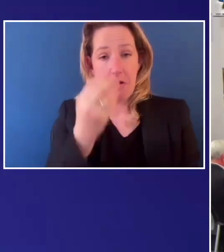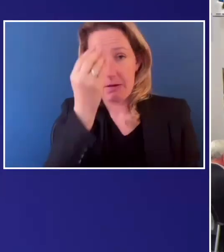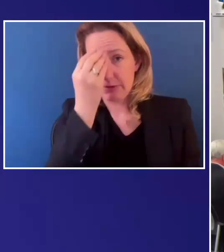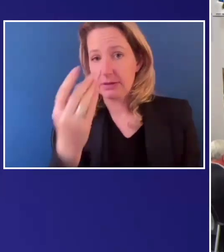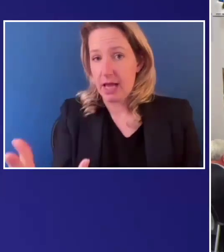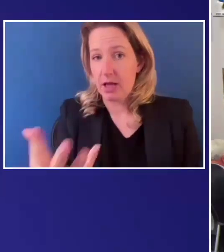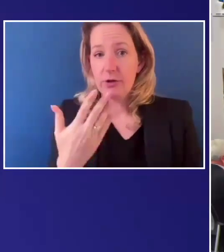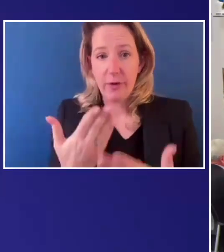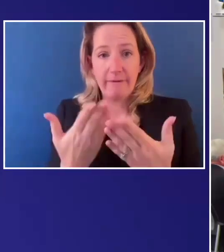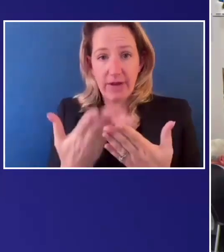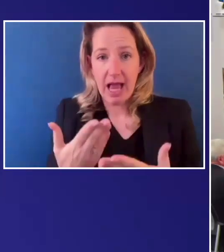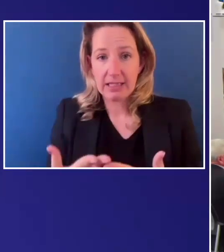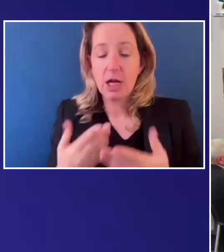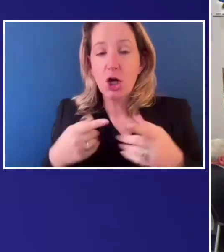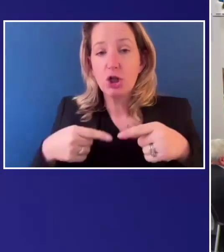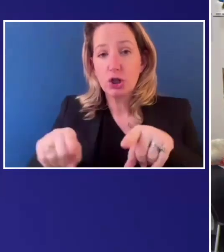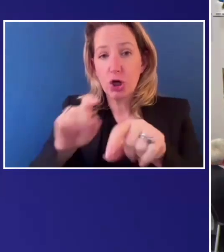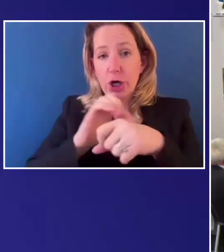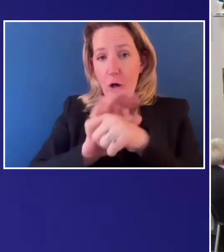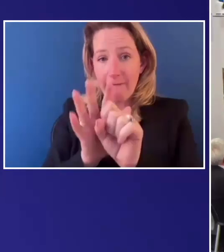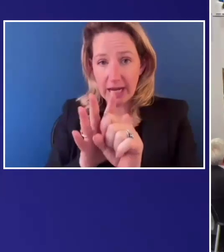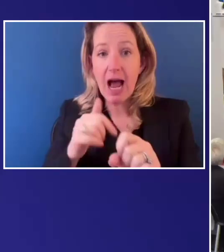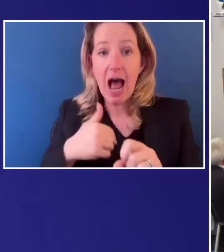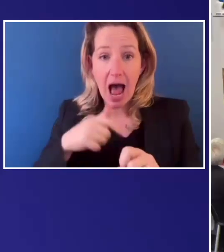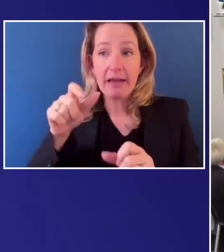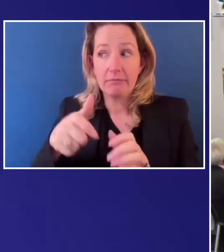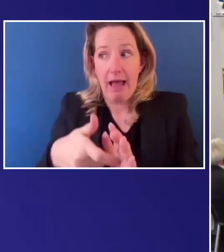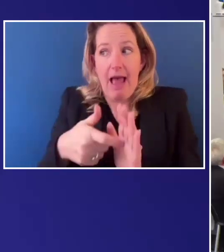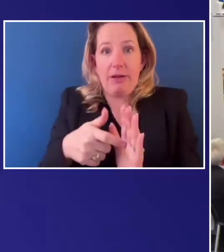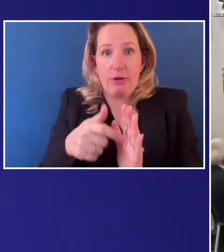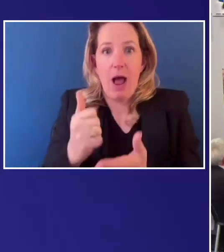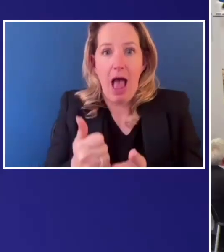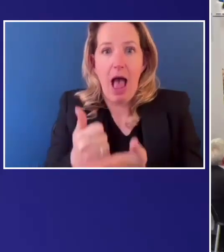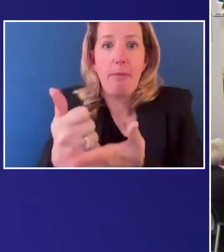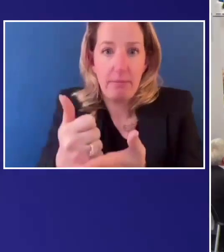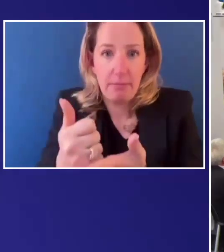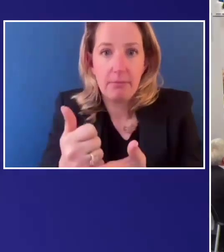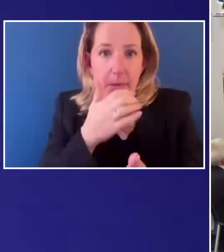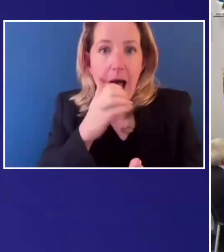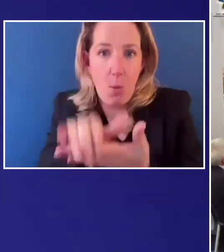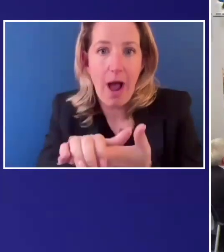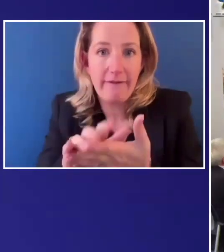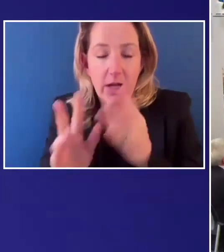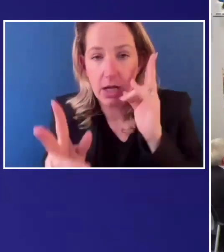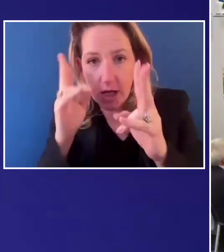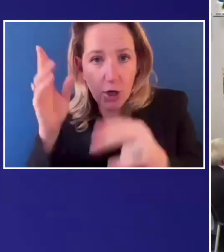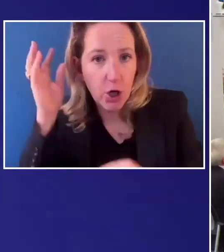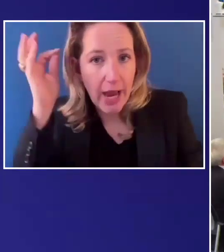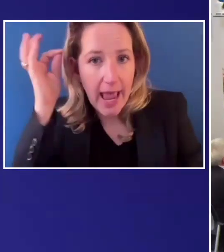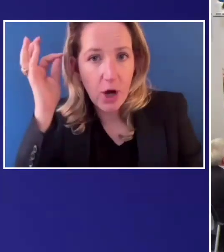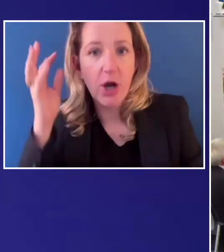during Covid, I had to help my wife cut her hair and I was not trained, and she said, I'll never help her again.